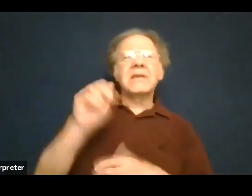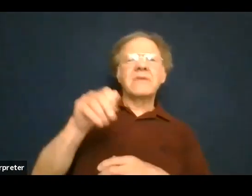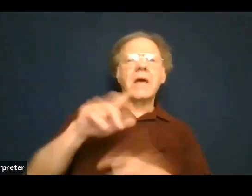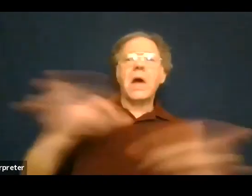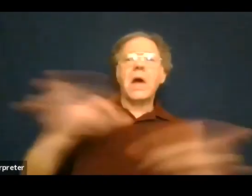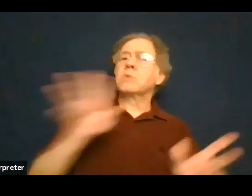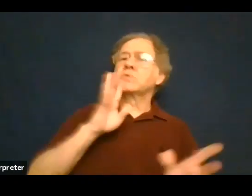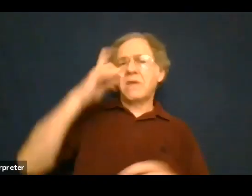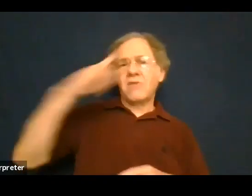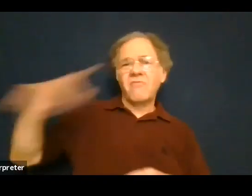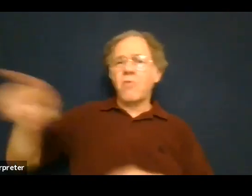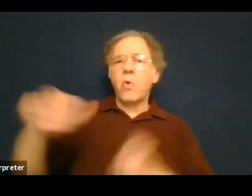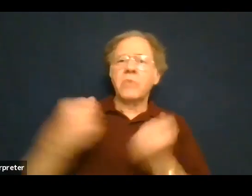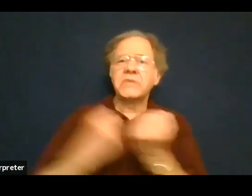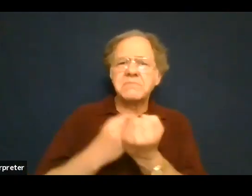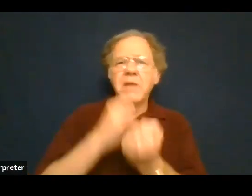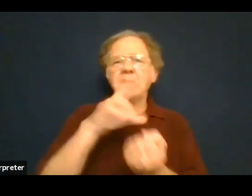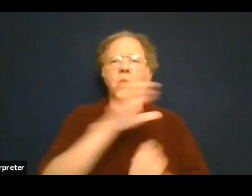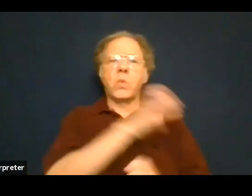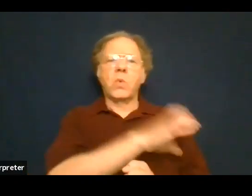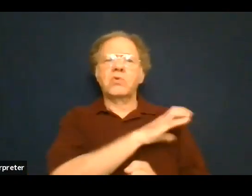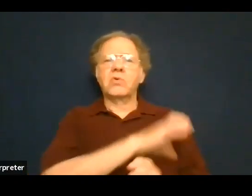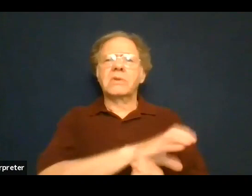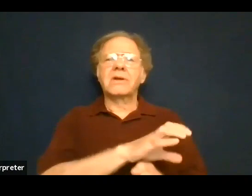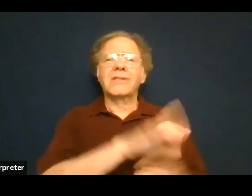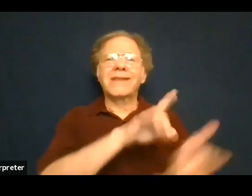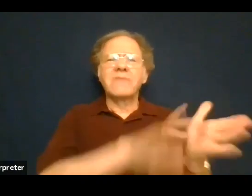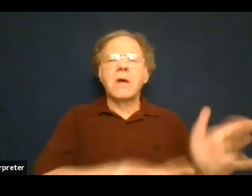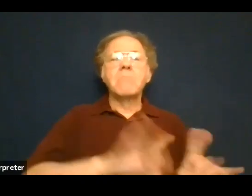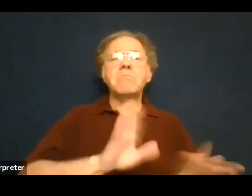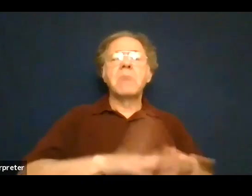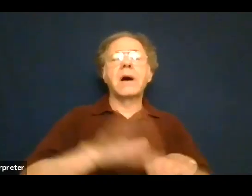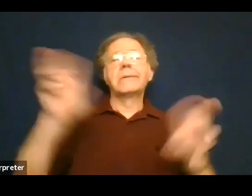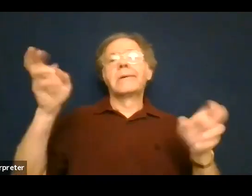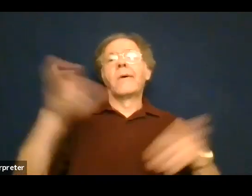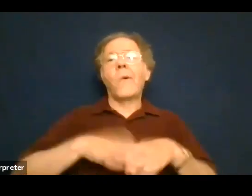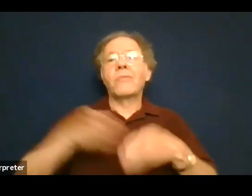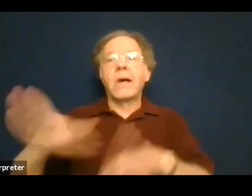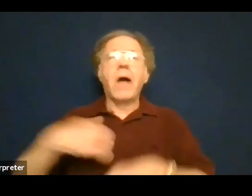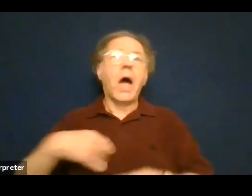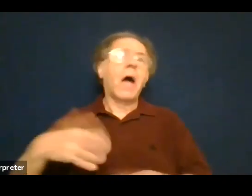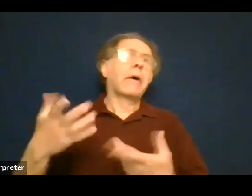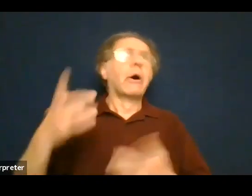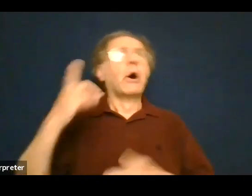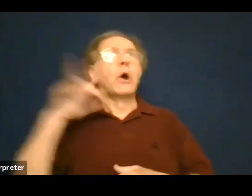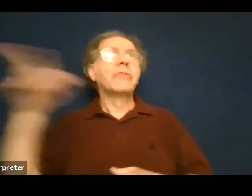But out on the street, I hear, oh, there was an Usher patient enrolled in this trial.